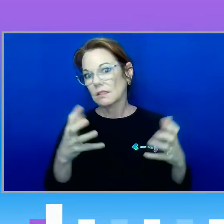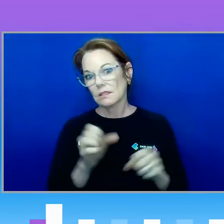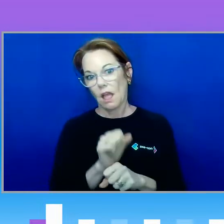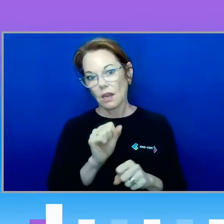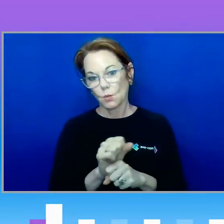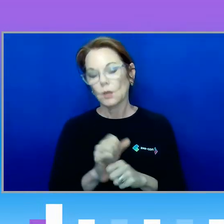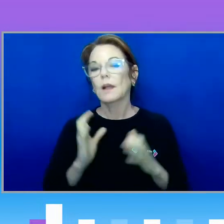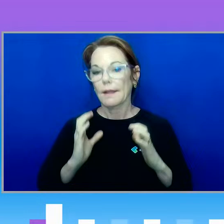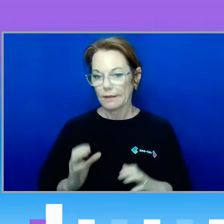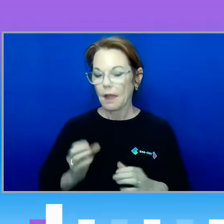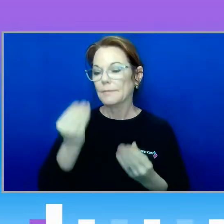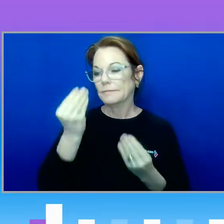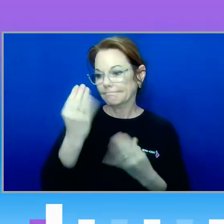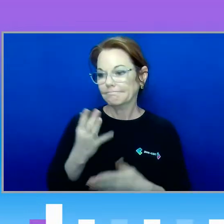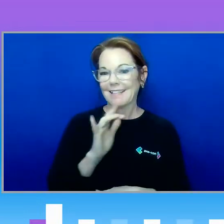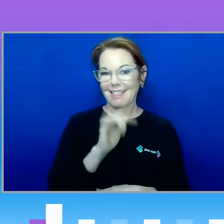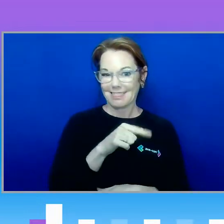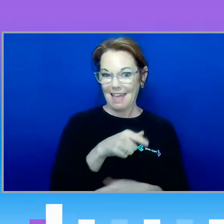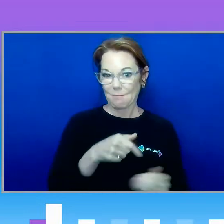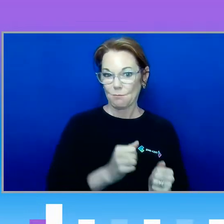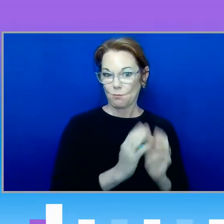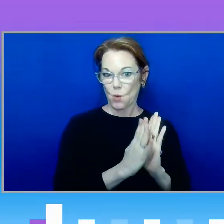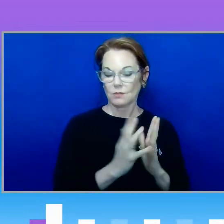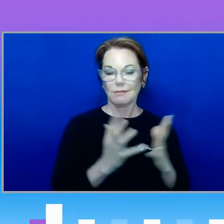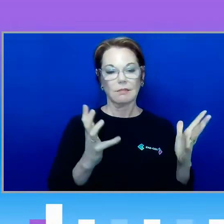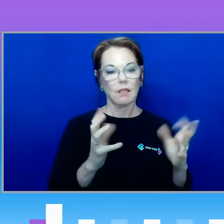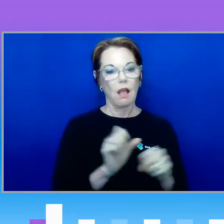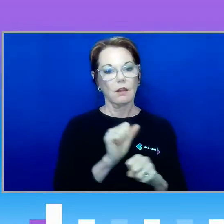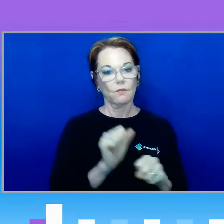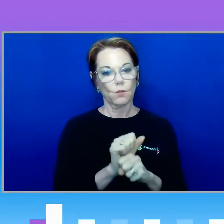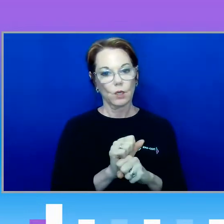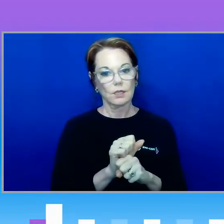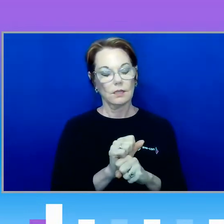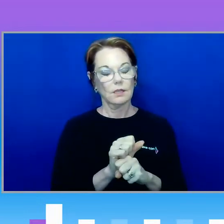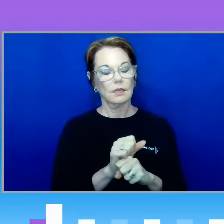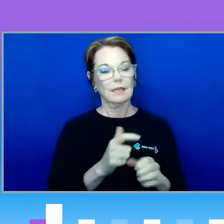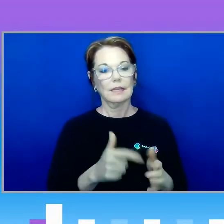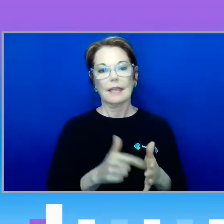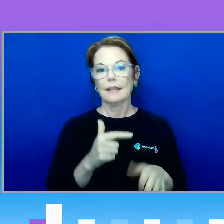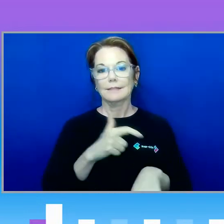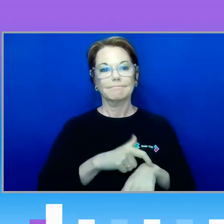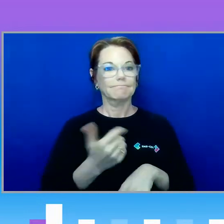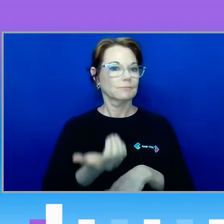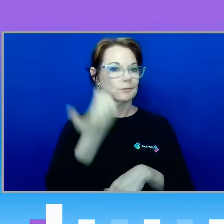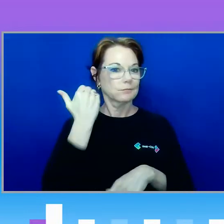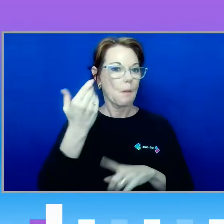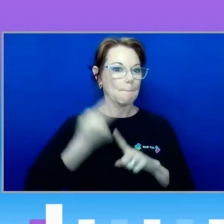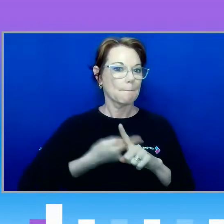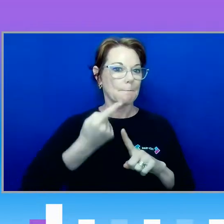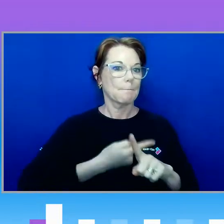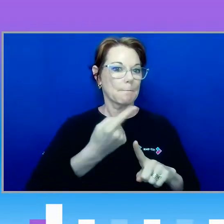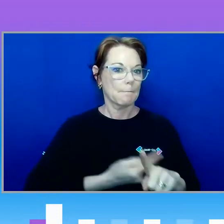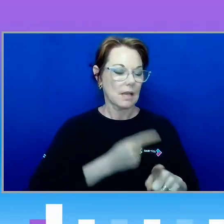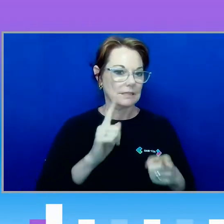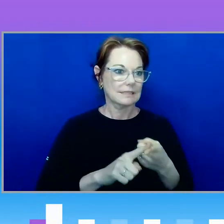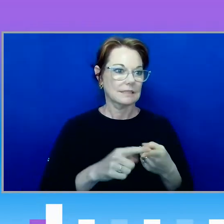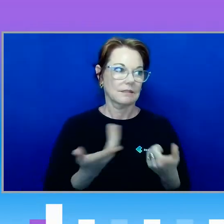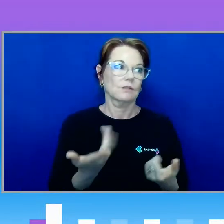heard from our customers that is typically a lot of work that might lead to an implementation that takes months, right before